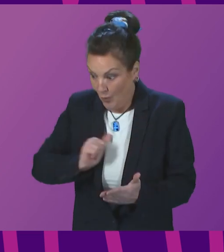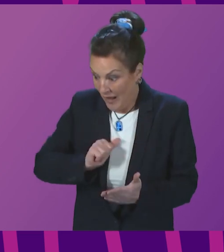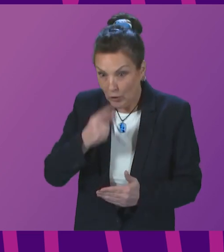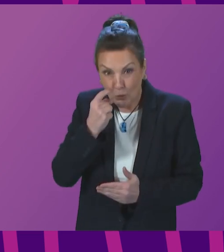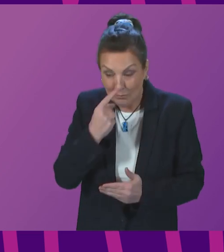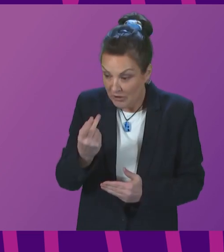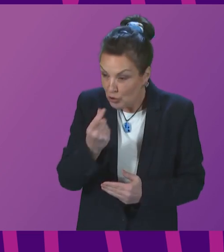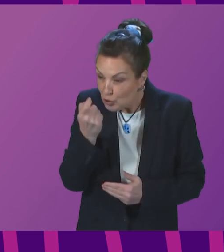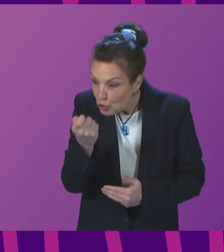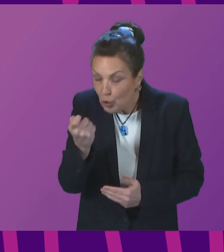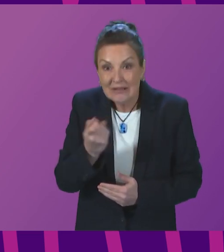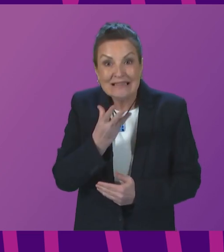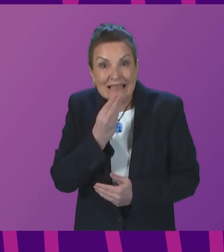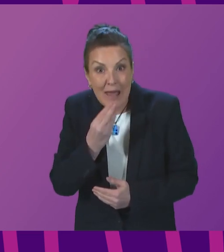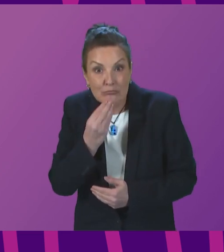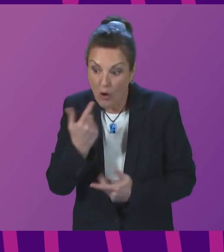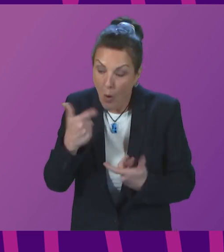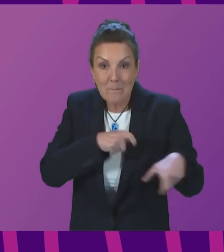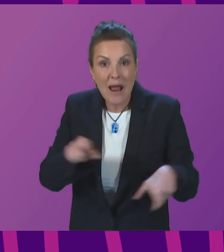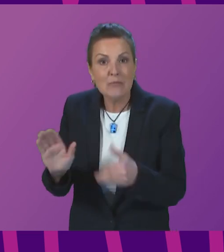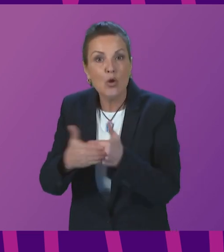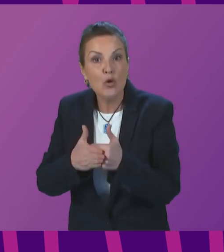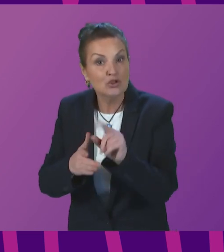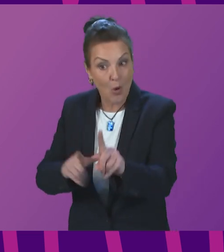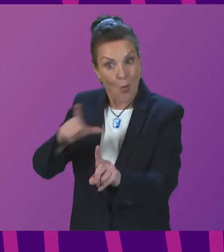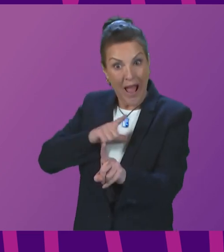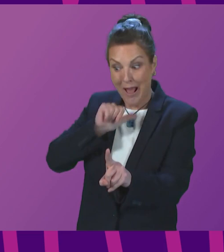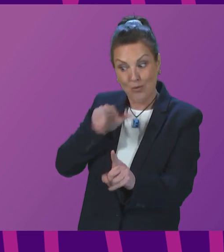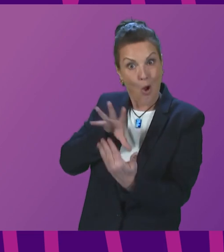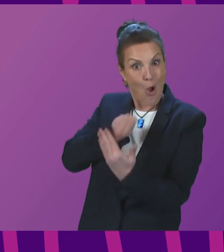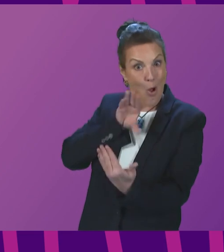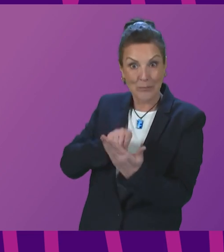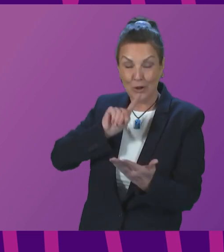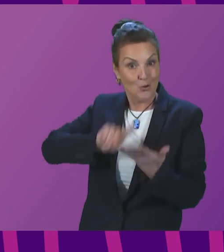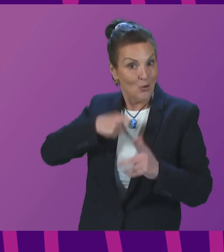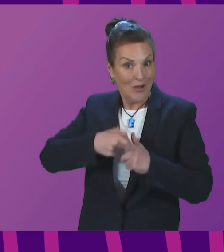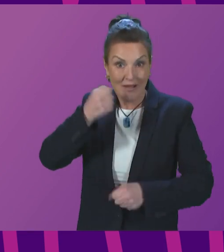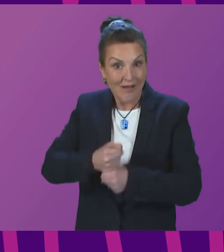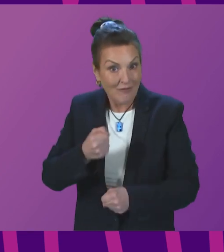The reason why we are doing this in the way that we are is so that we do not somehow suggest